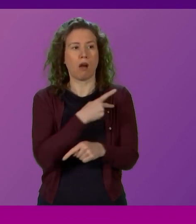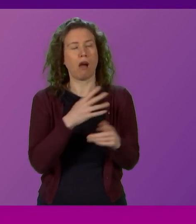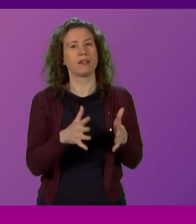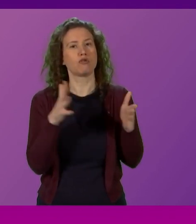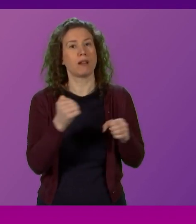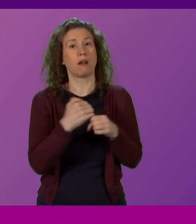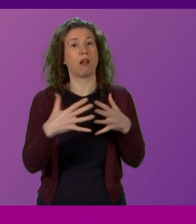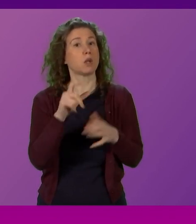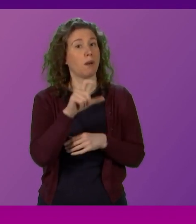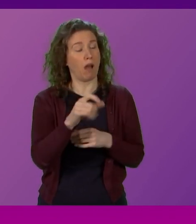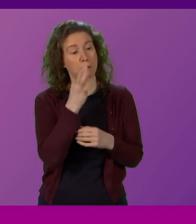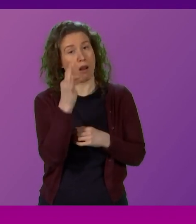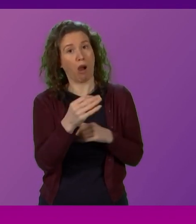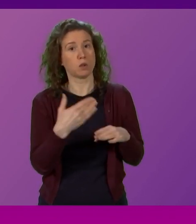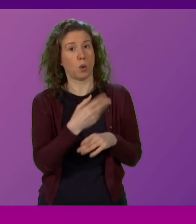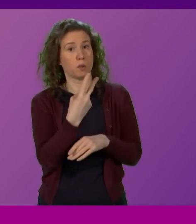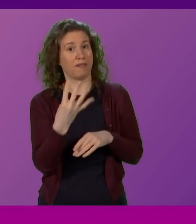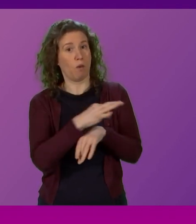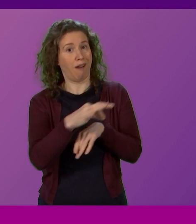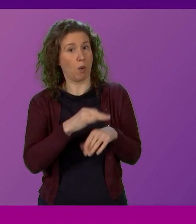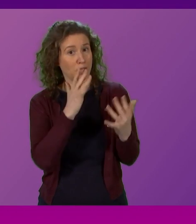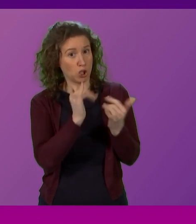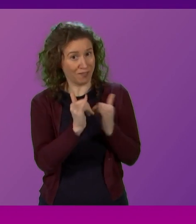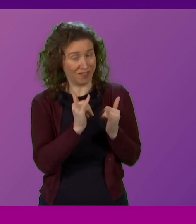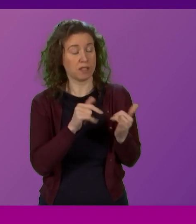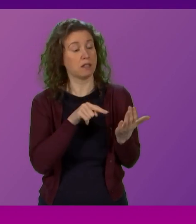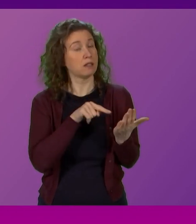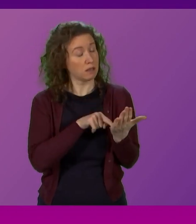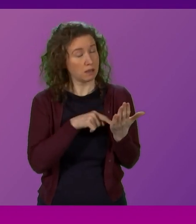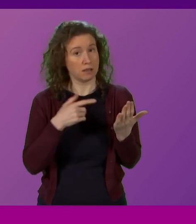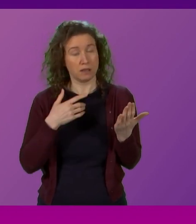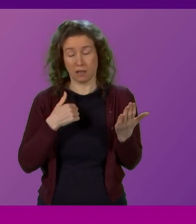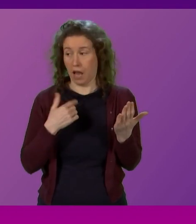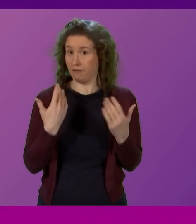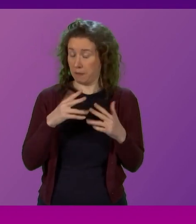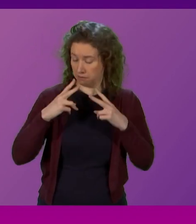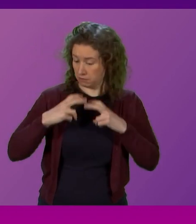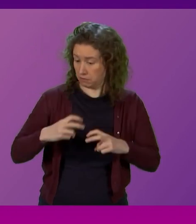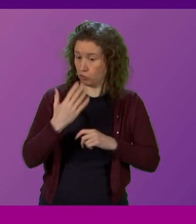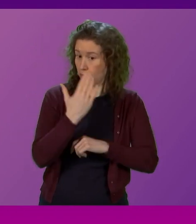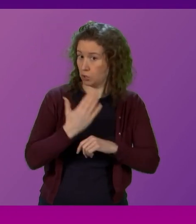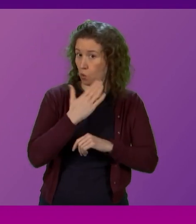and Clyde being asked to work 24-hour shifts, as I am assured by NHS Greater Glasgow and